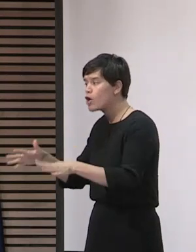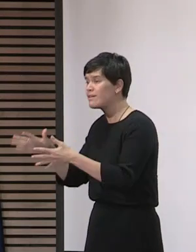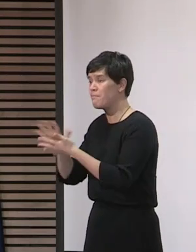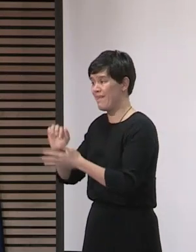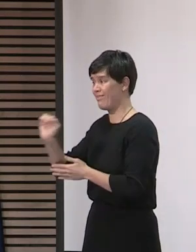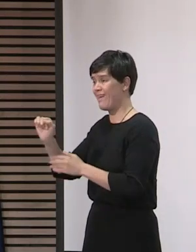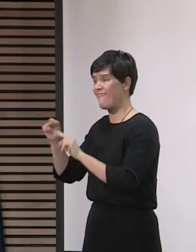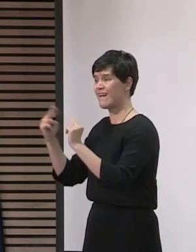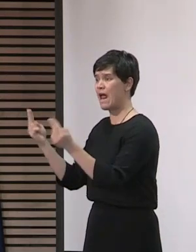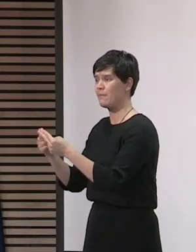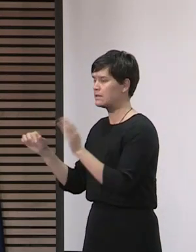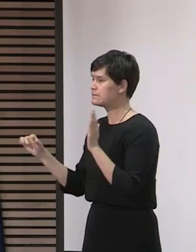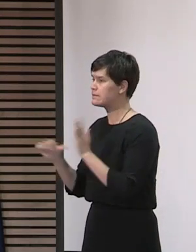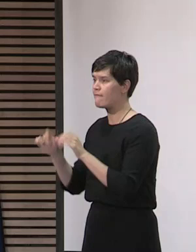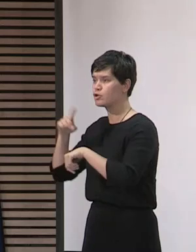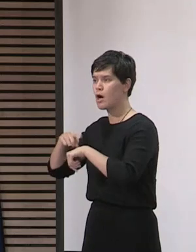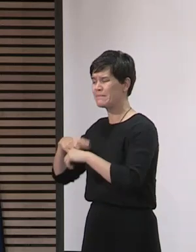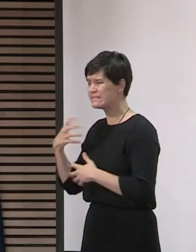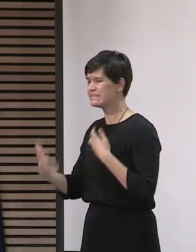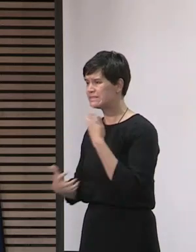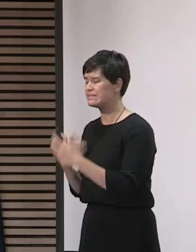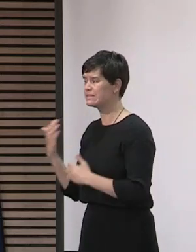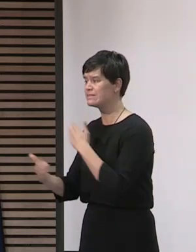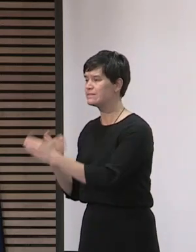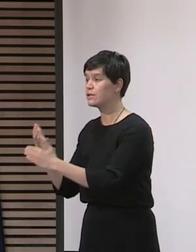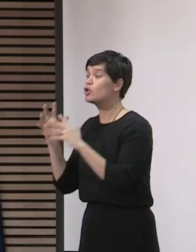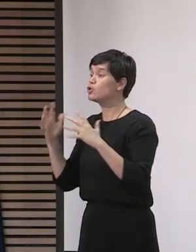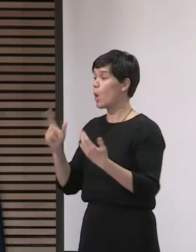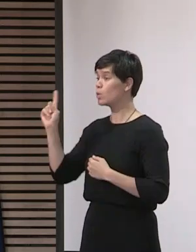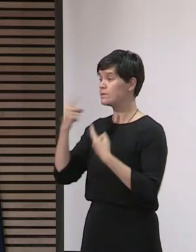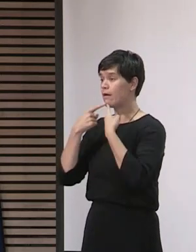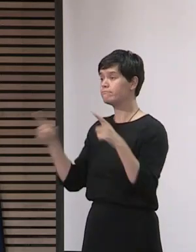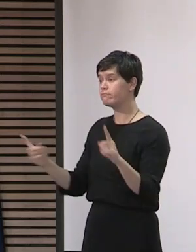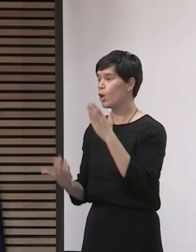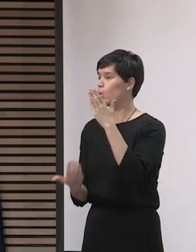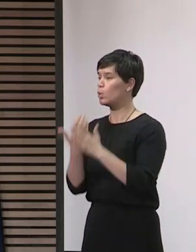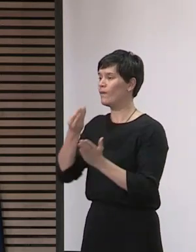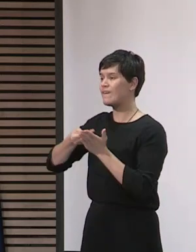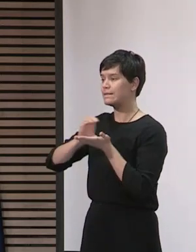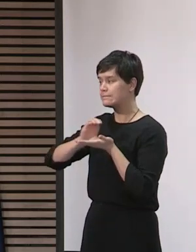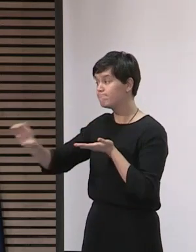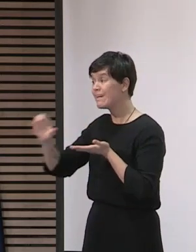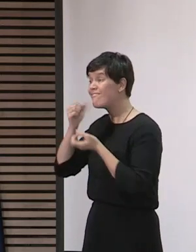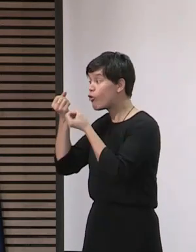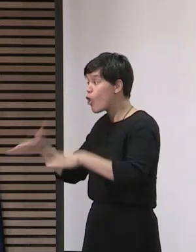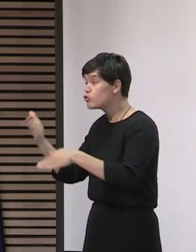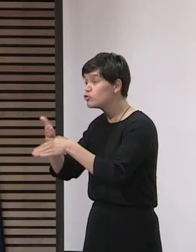will be incredibly hard on them and their family financially. That is why, today - as you're aware - we have announced enhanced